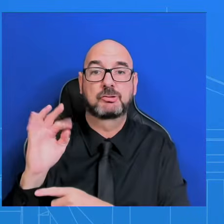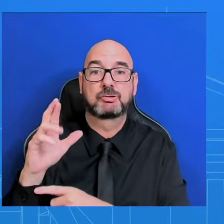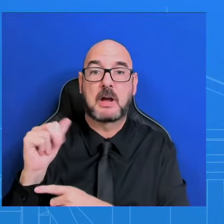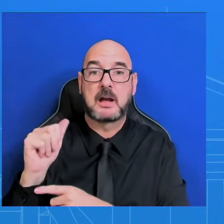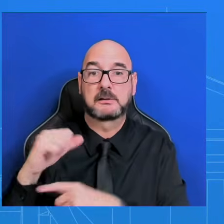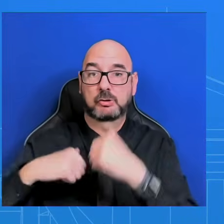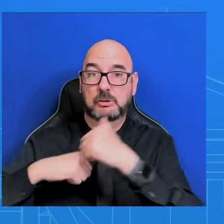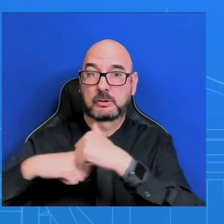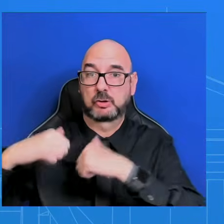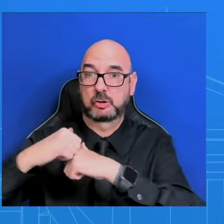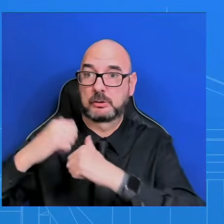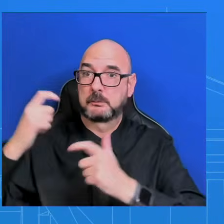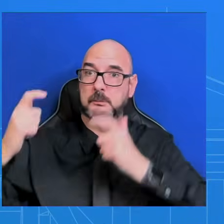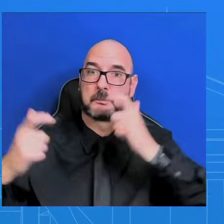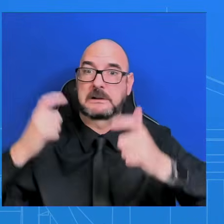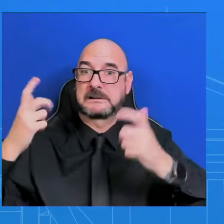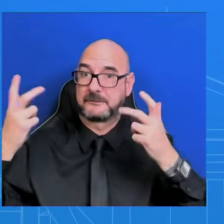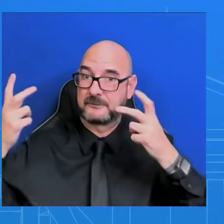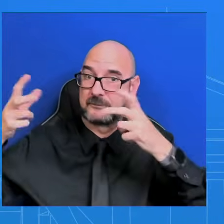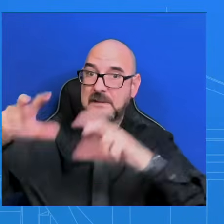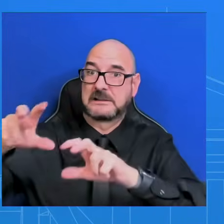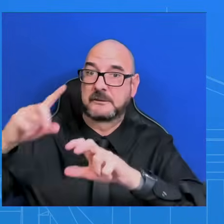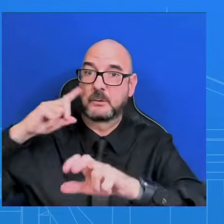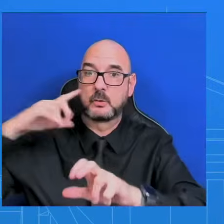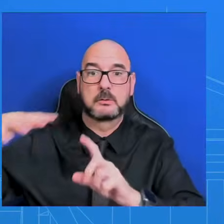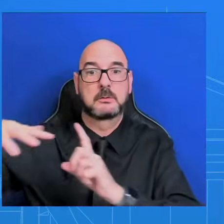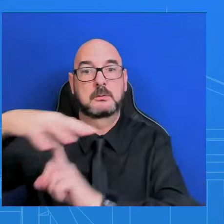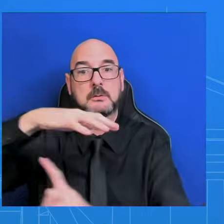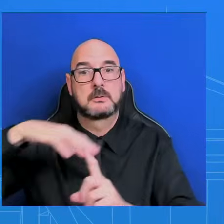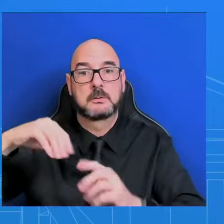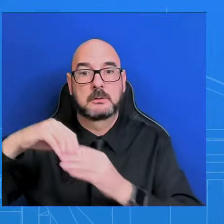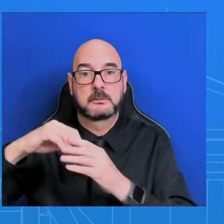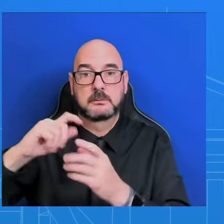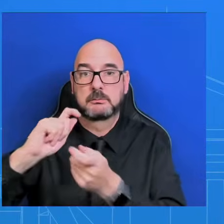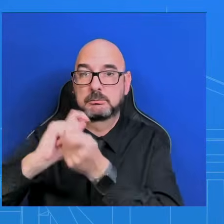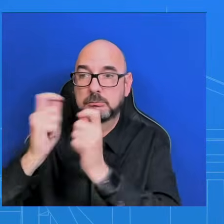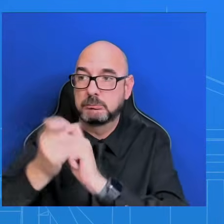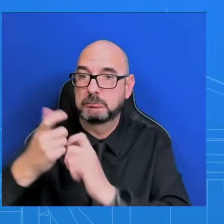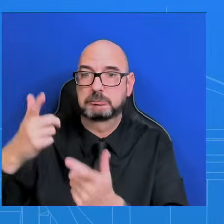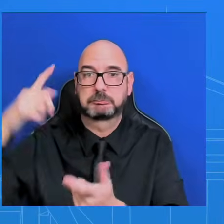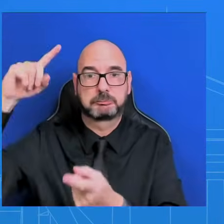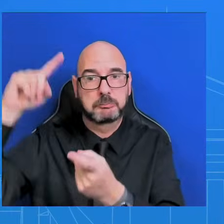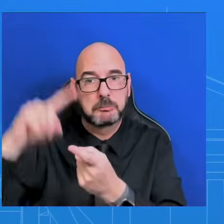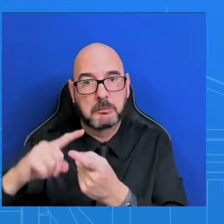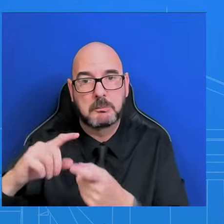progress preventing [and] reducing crime, our work to end homelessness, and much more.